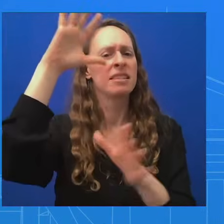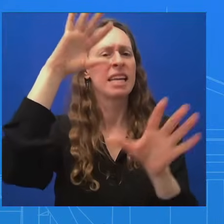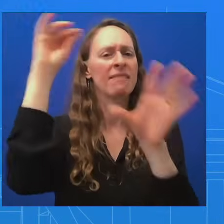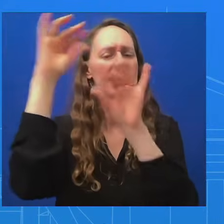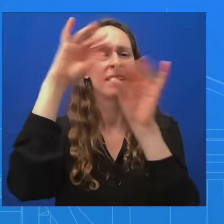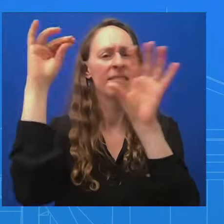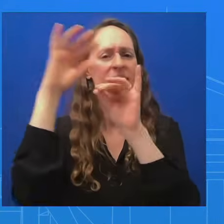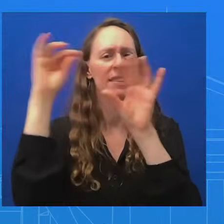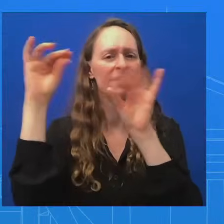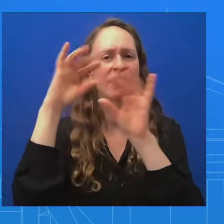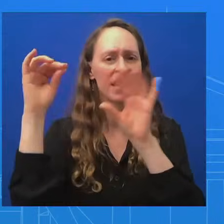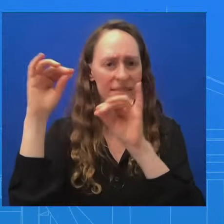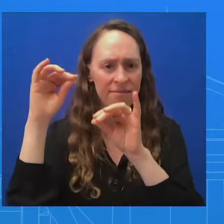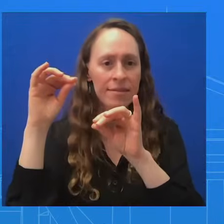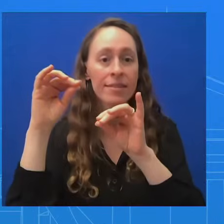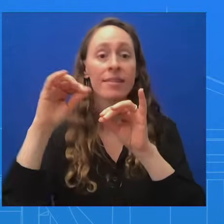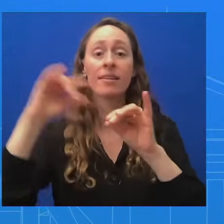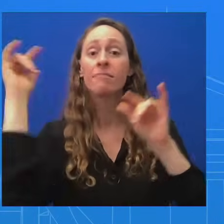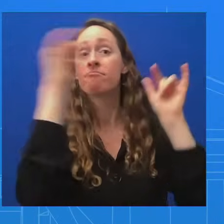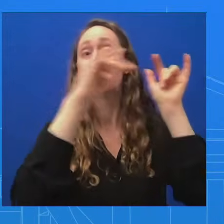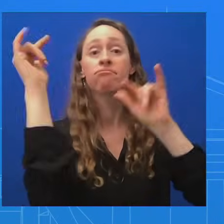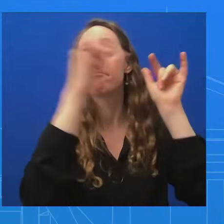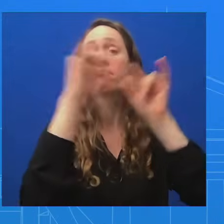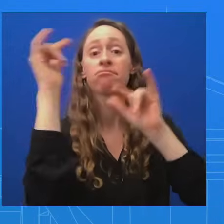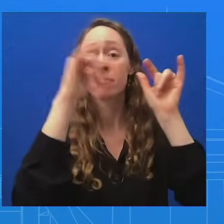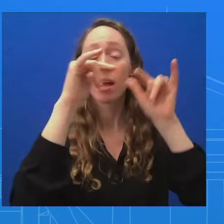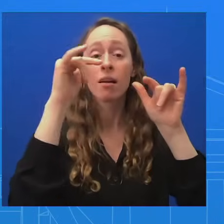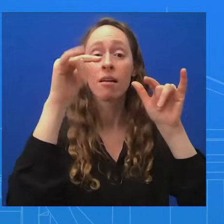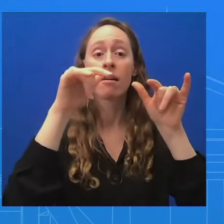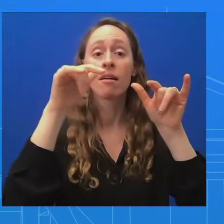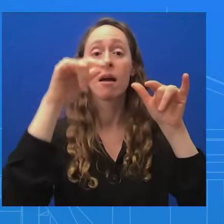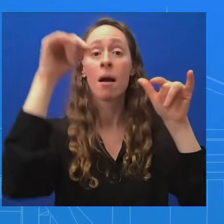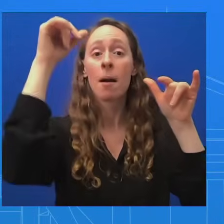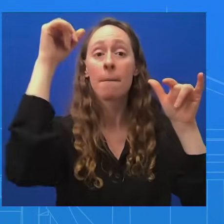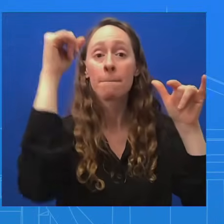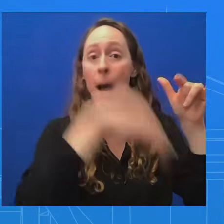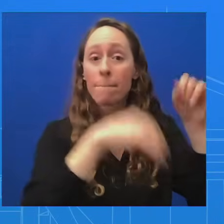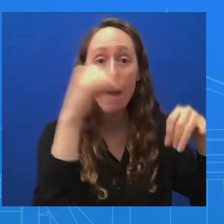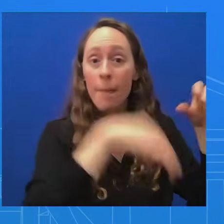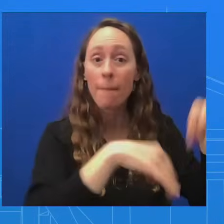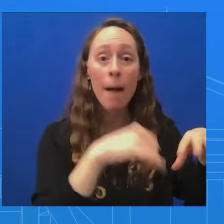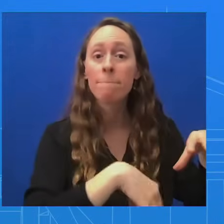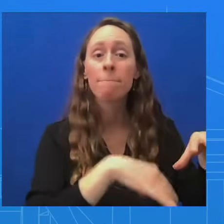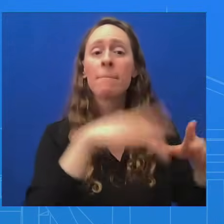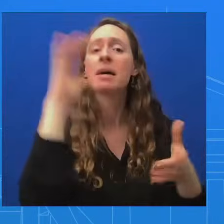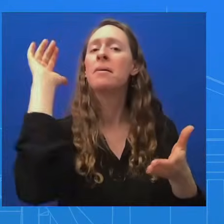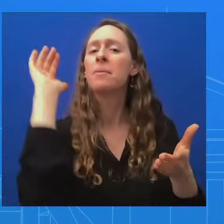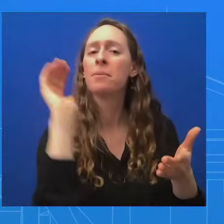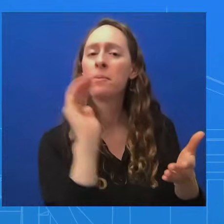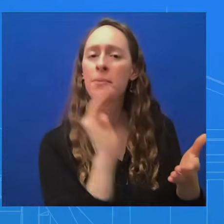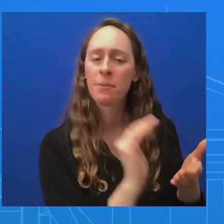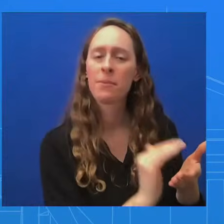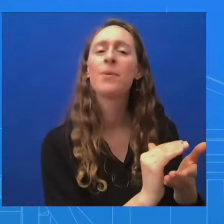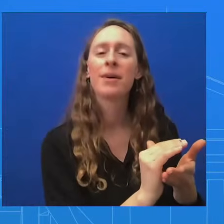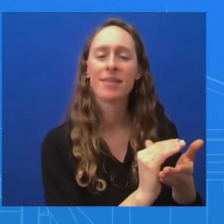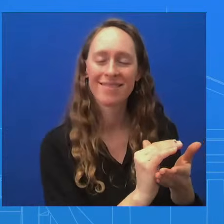to describe what those look like and -- and the progress that they're making. And clearly, yes, the President was interested in Prime Minister Netanyahu's